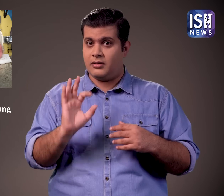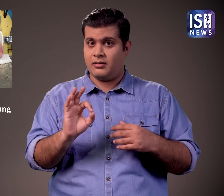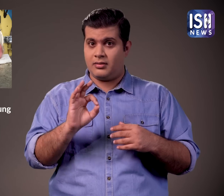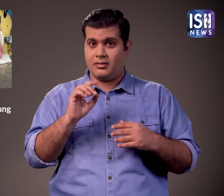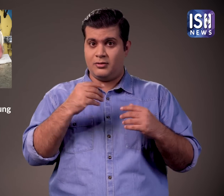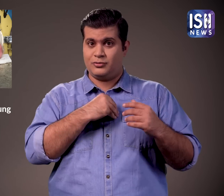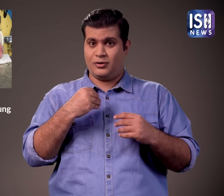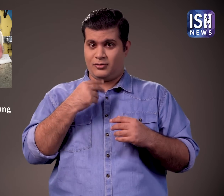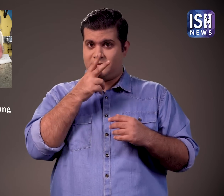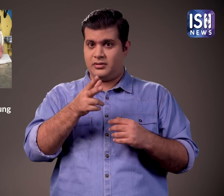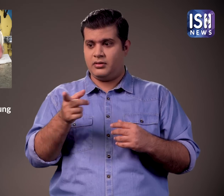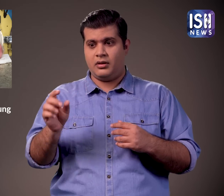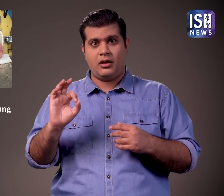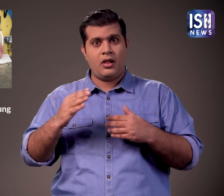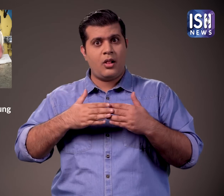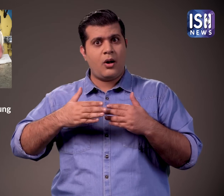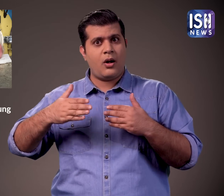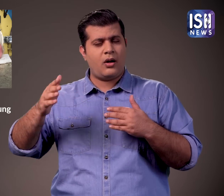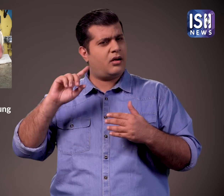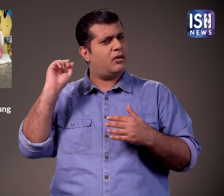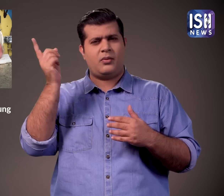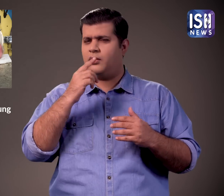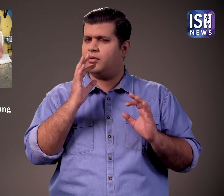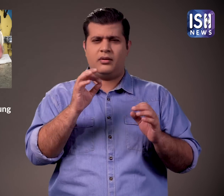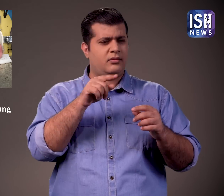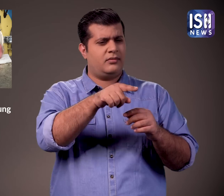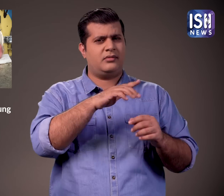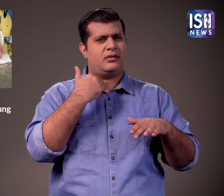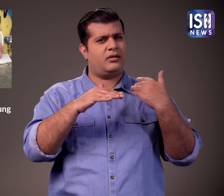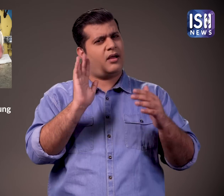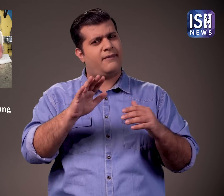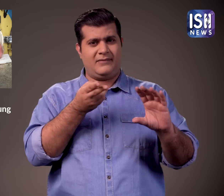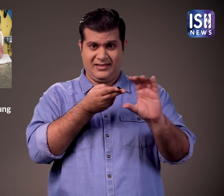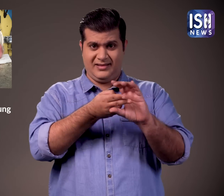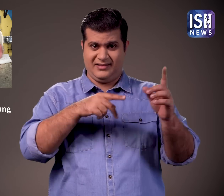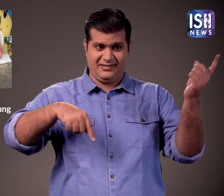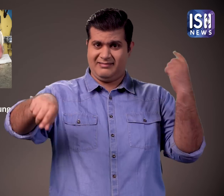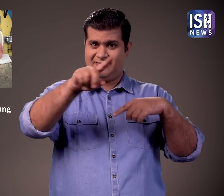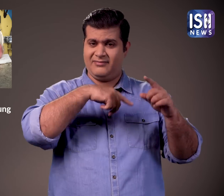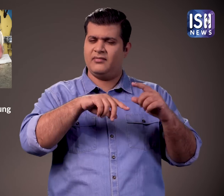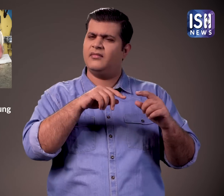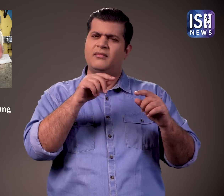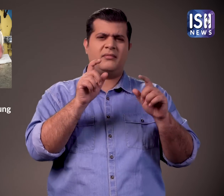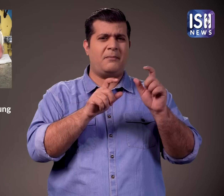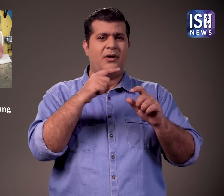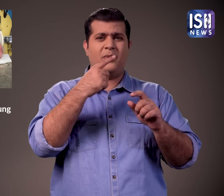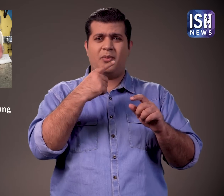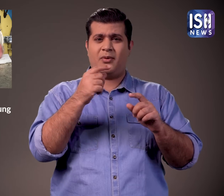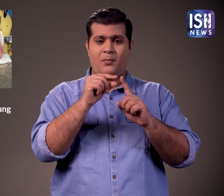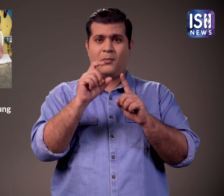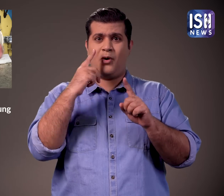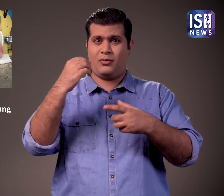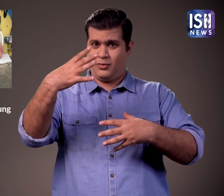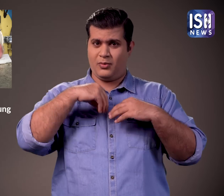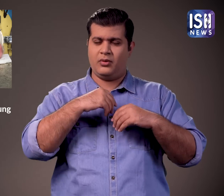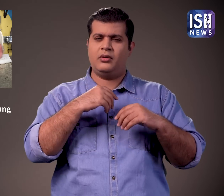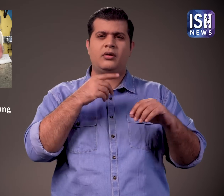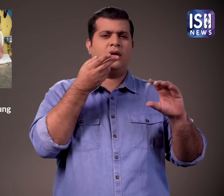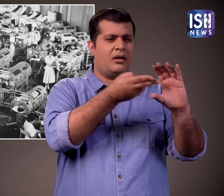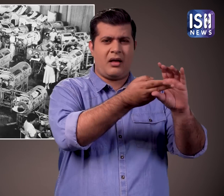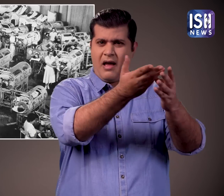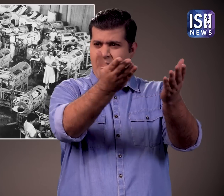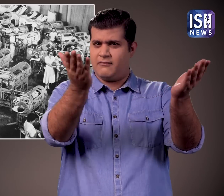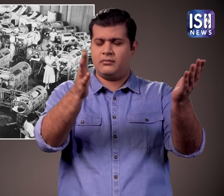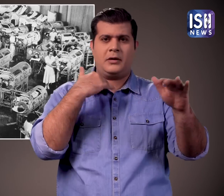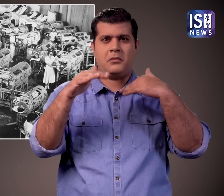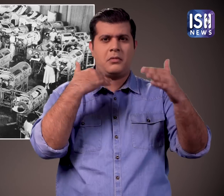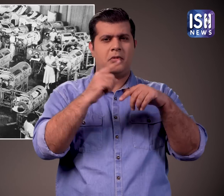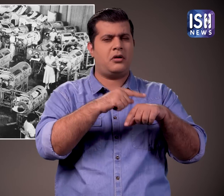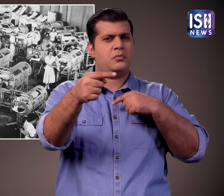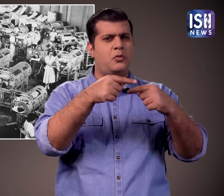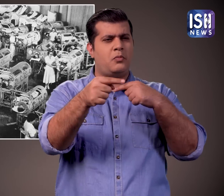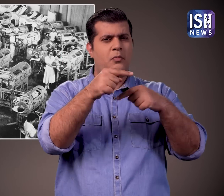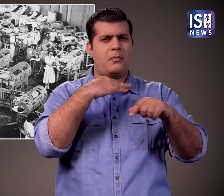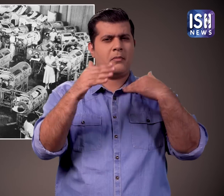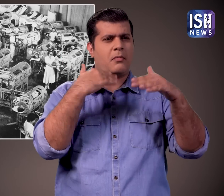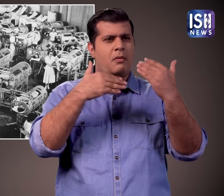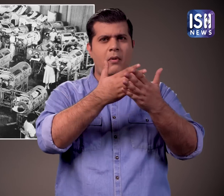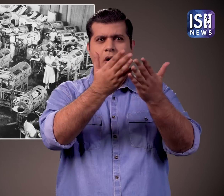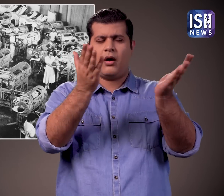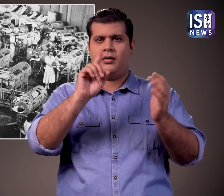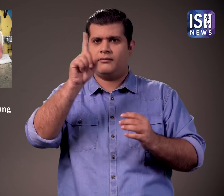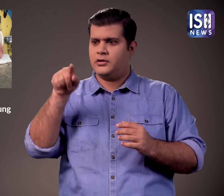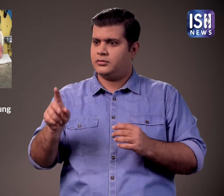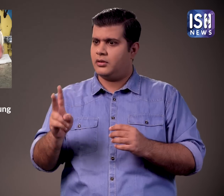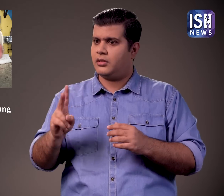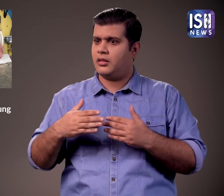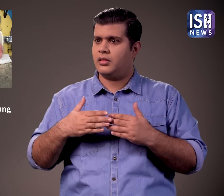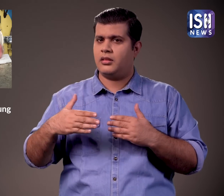According to doctor, those who use an Iron Lung, generally do not live a long life. They were amazed by Paul.